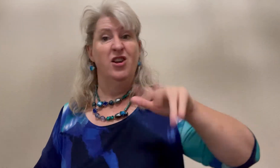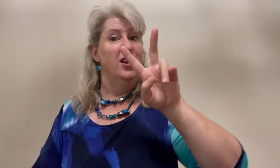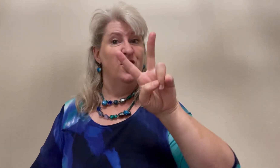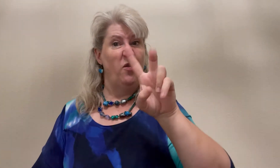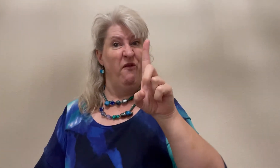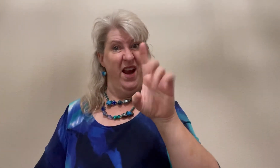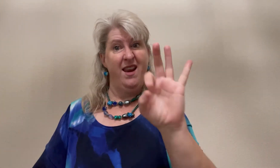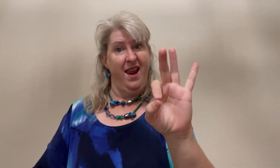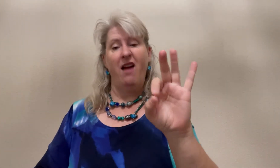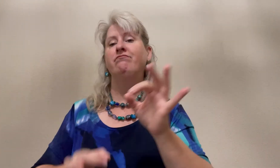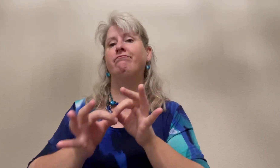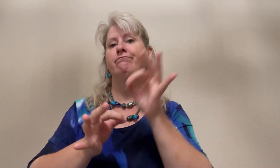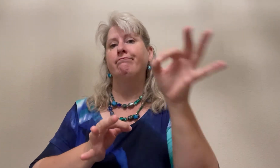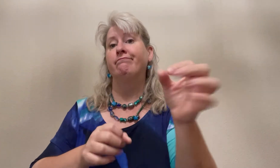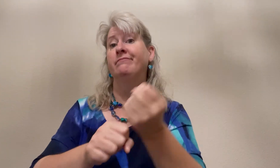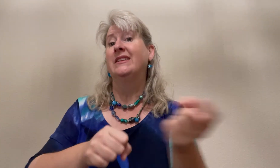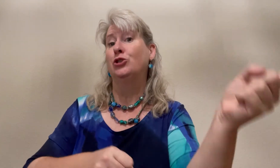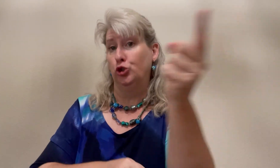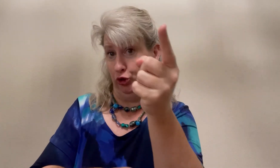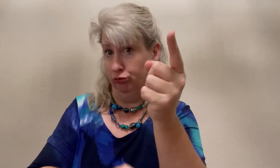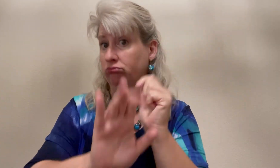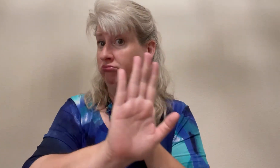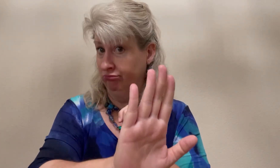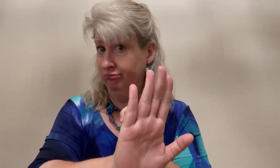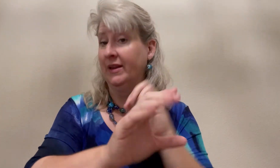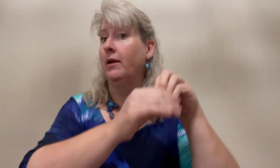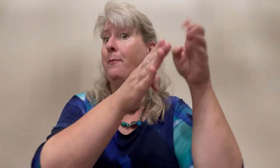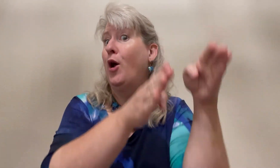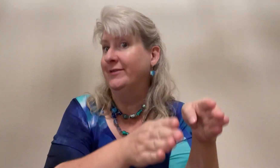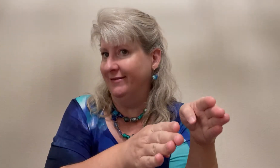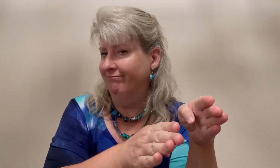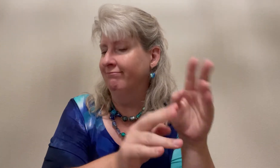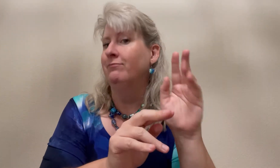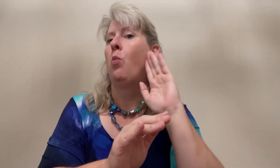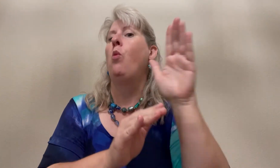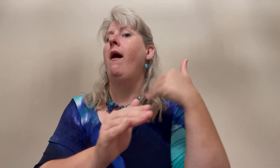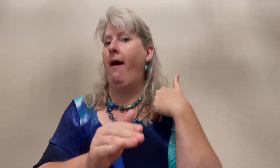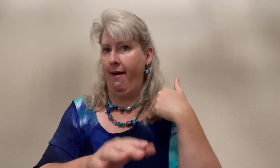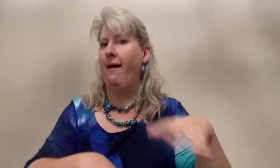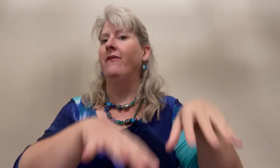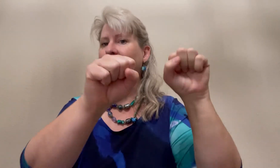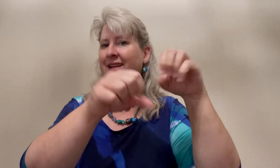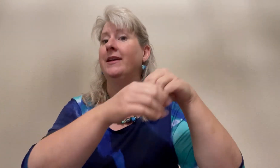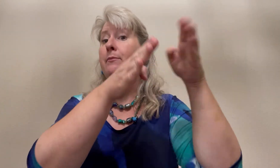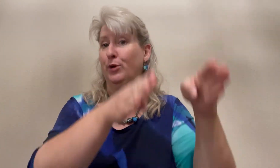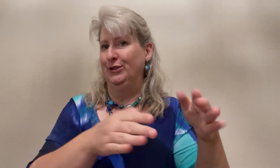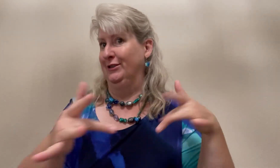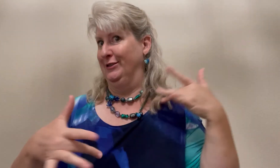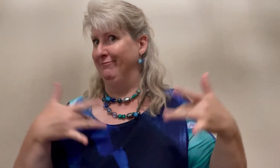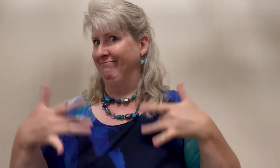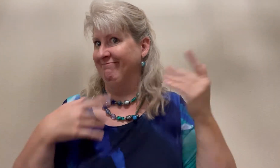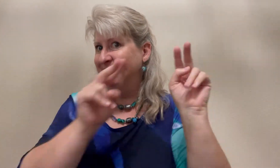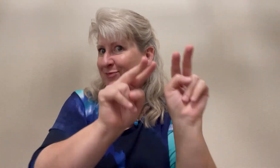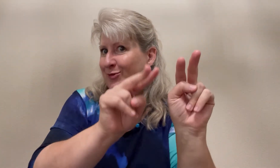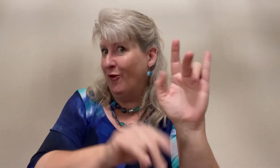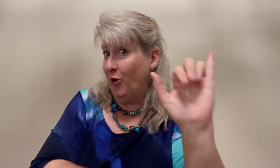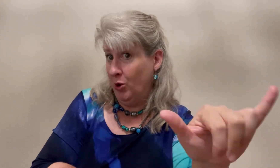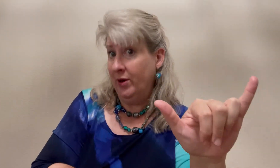For example, we will not have Valley Deaf Festival (VDF) this year and postponed it to next year in 2022. We want to host VDF in person and are excited about hosting it in person in 2022.